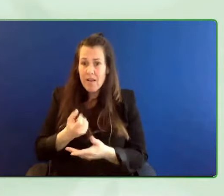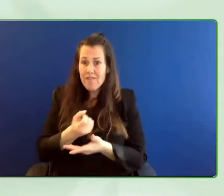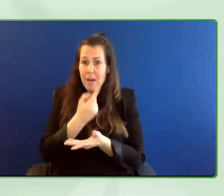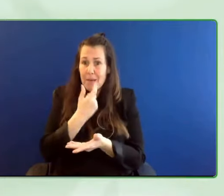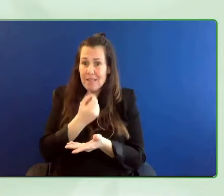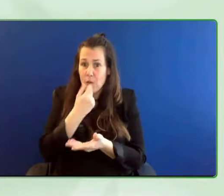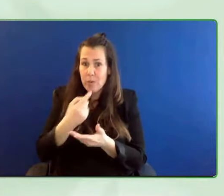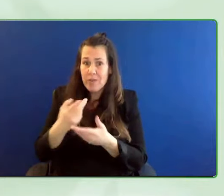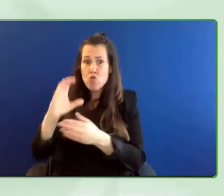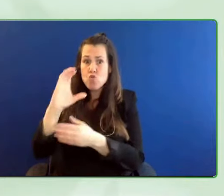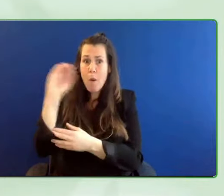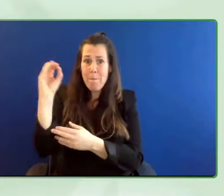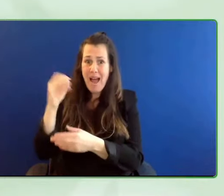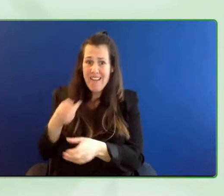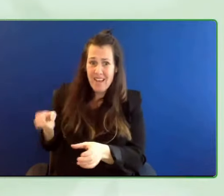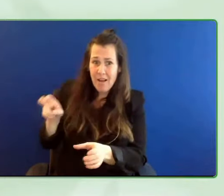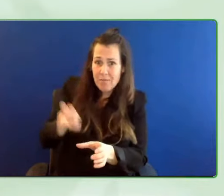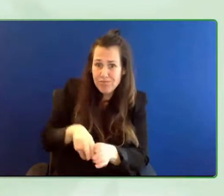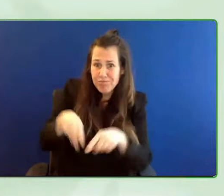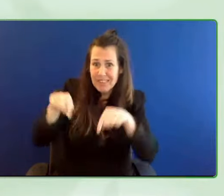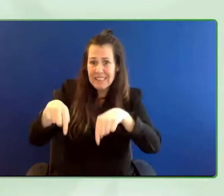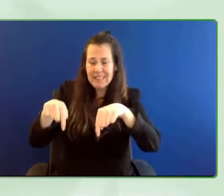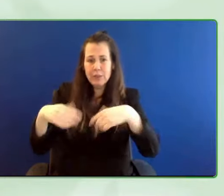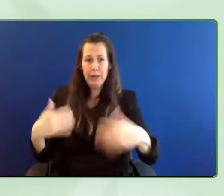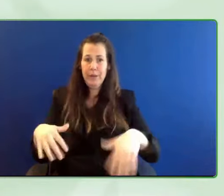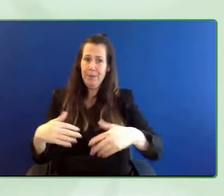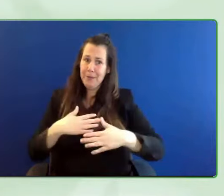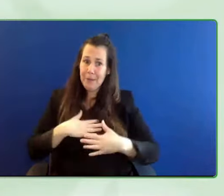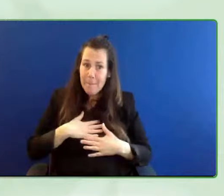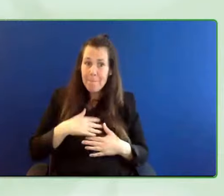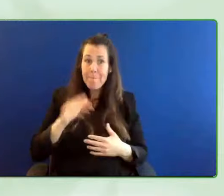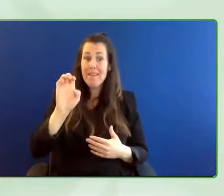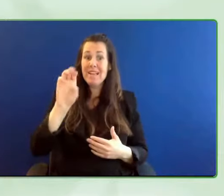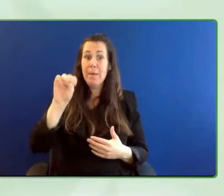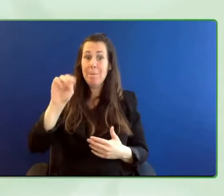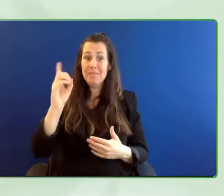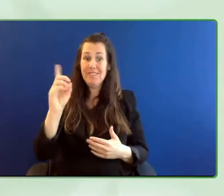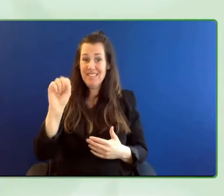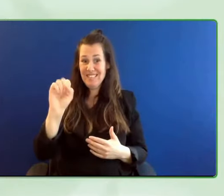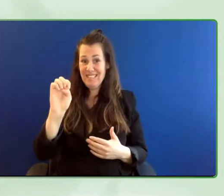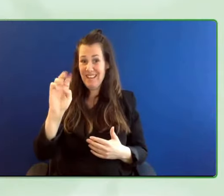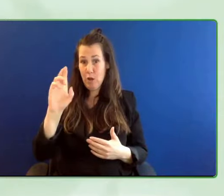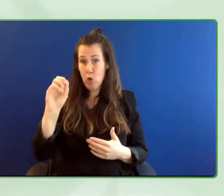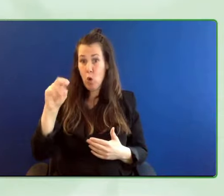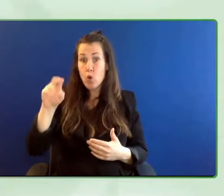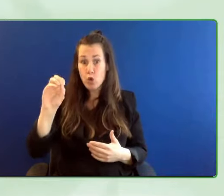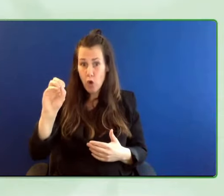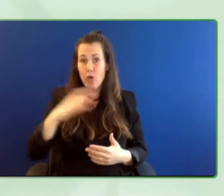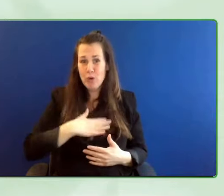us, the private sector cannot afford to sit on the sidelines when it comes to addressing